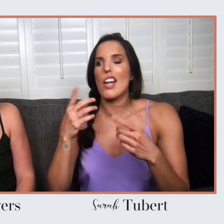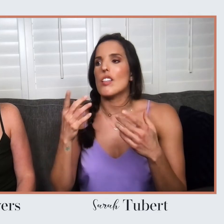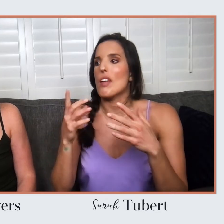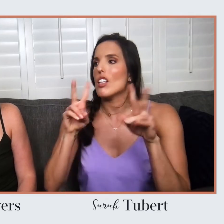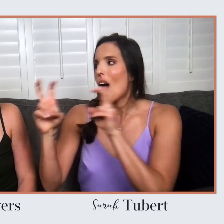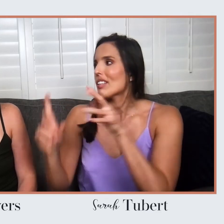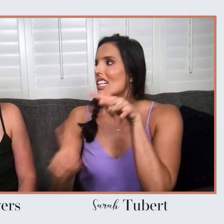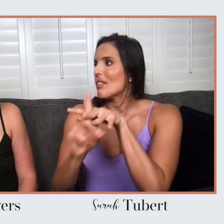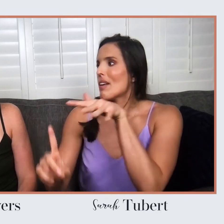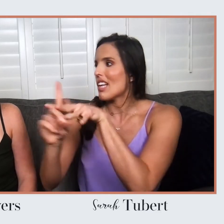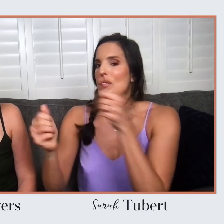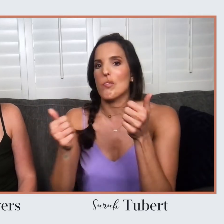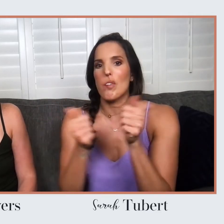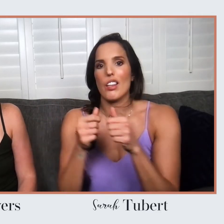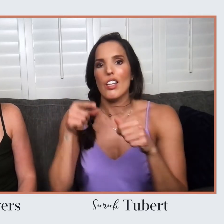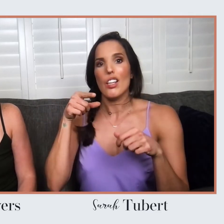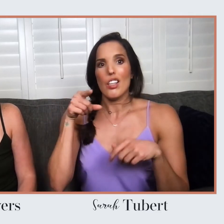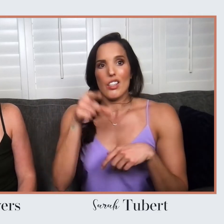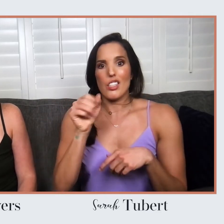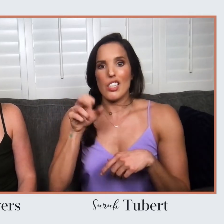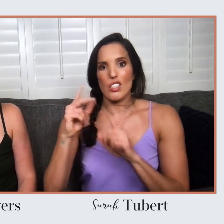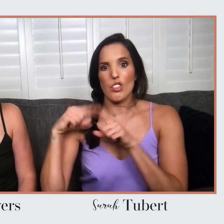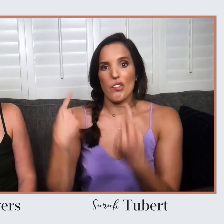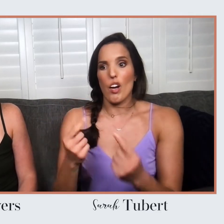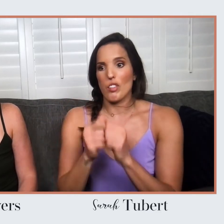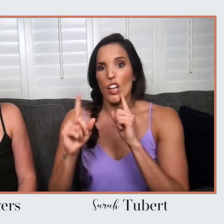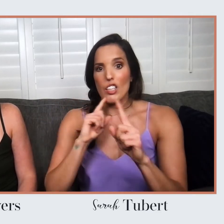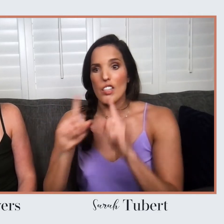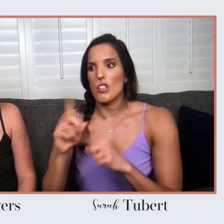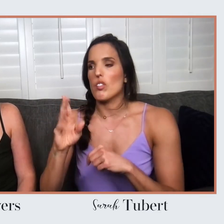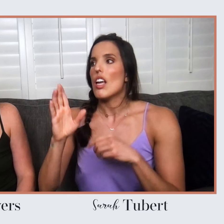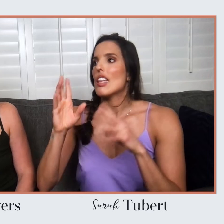And it's been a topic that keeps coming up with this season so far with all our interviews,